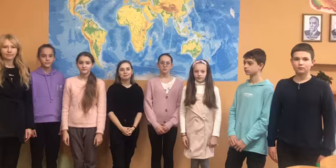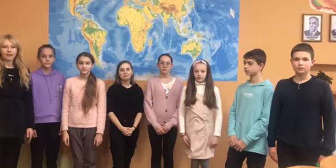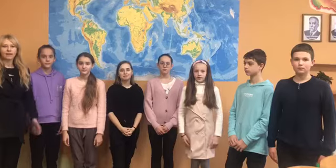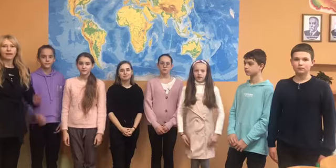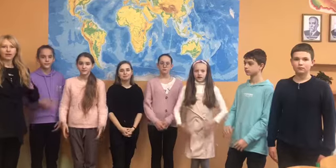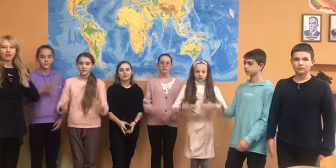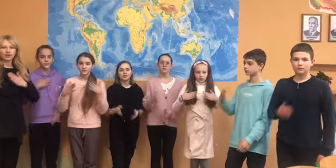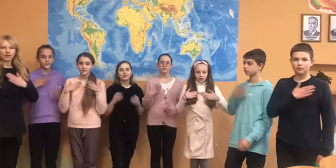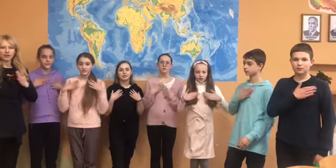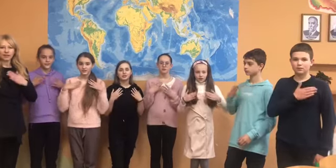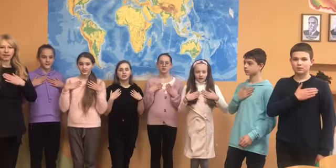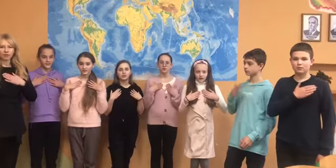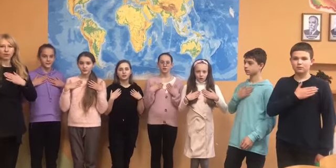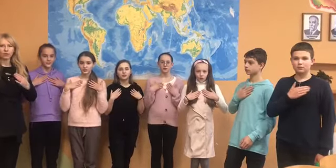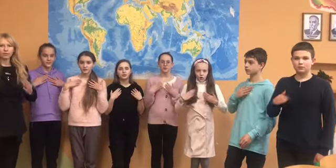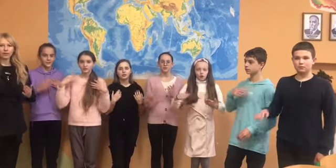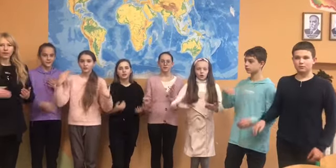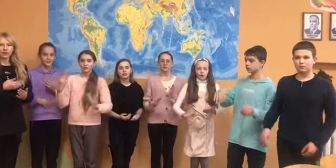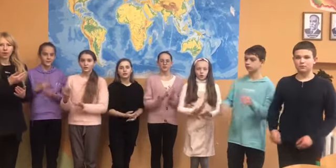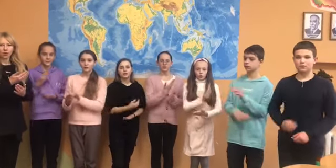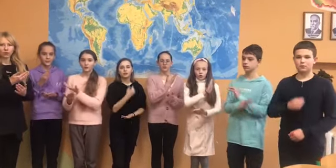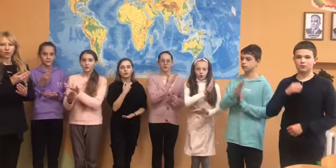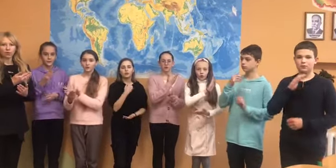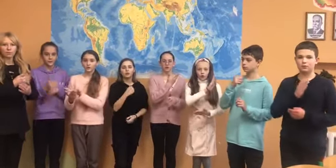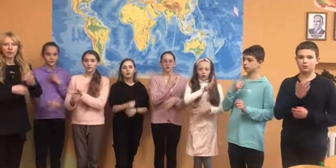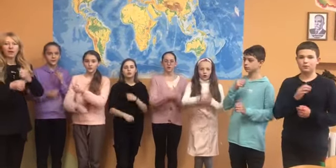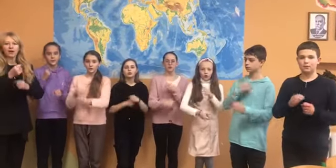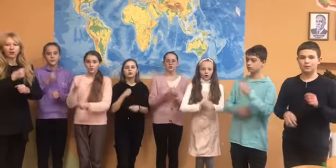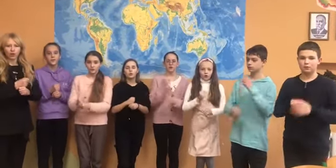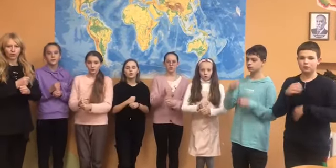Happy New Year! Merry Christmas! Olena Pchilka Lyceum of Kovel, Ukraine